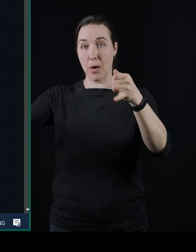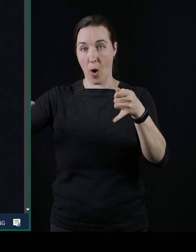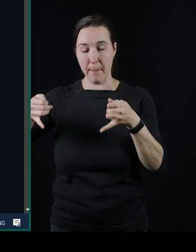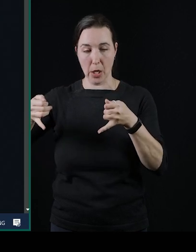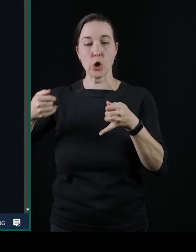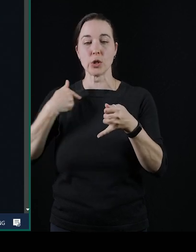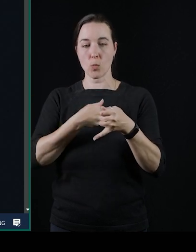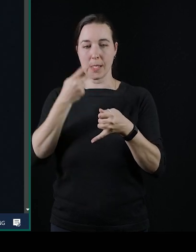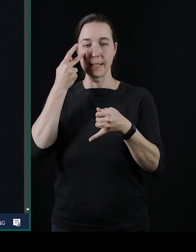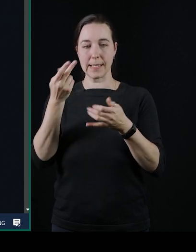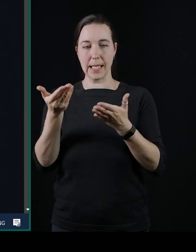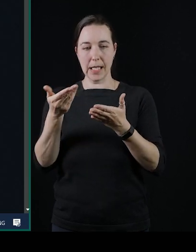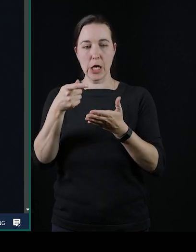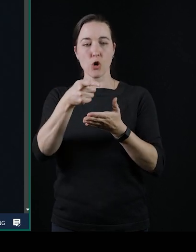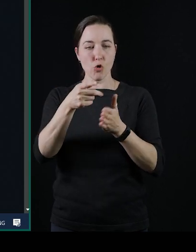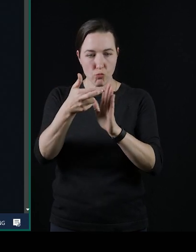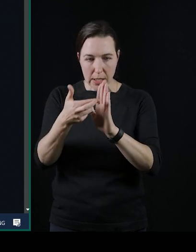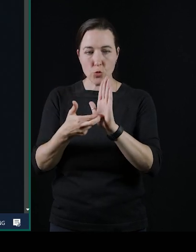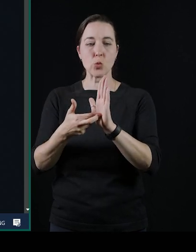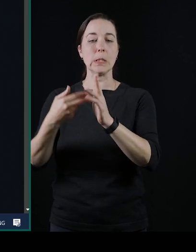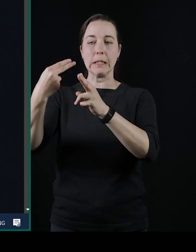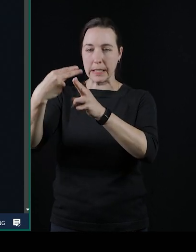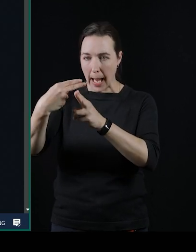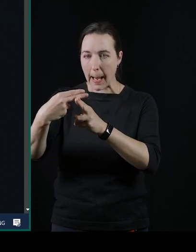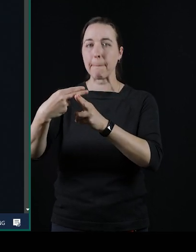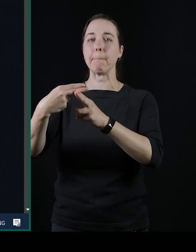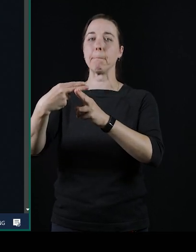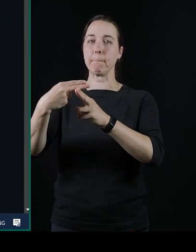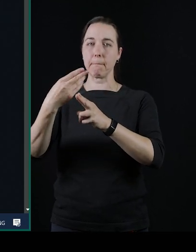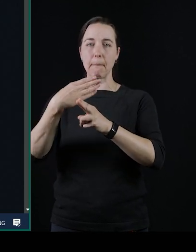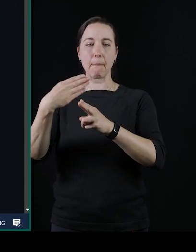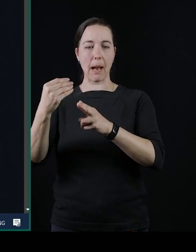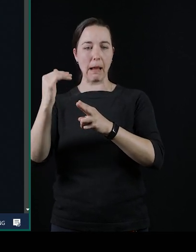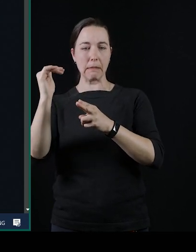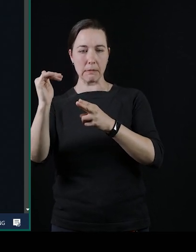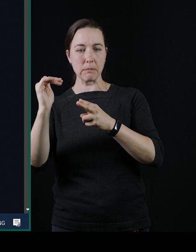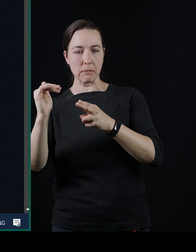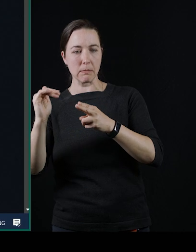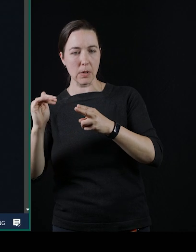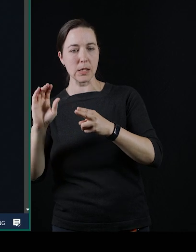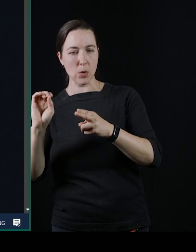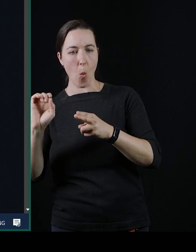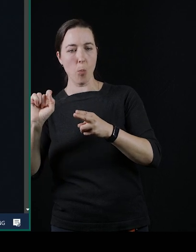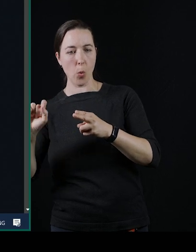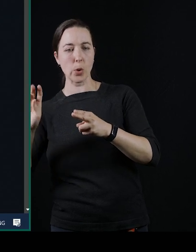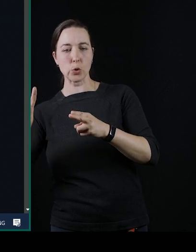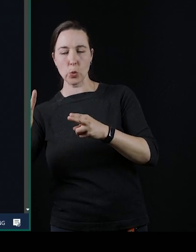We see here, the registry, the name, and the image tag is going to be 0.2, all right.